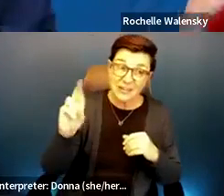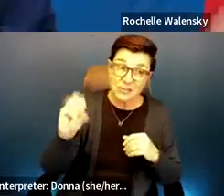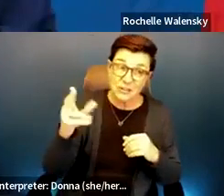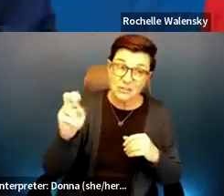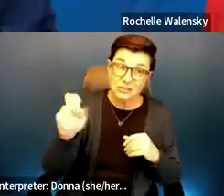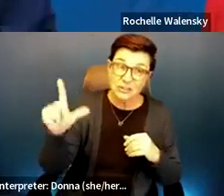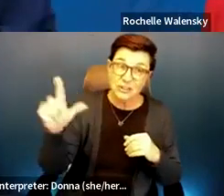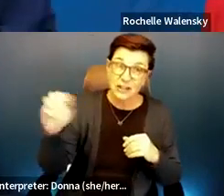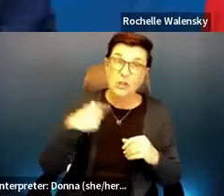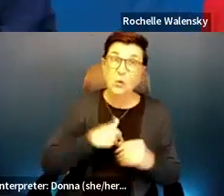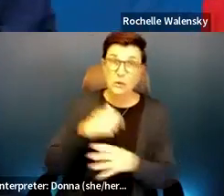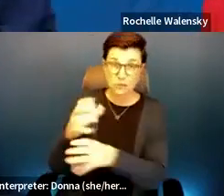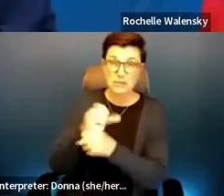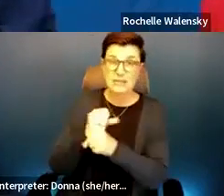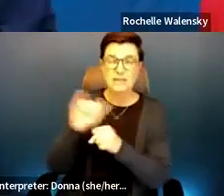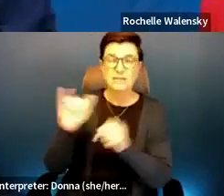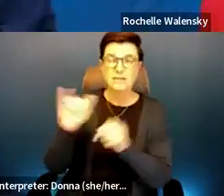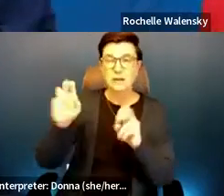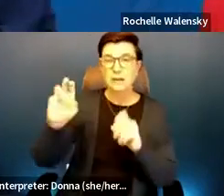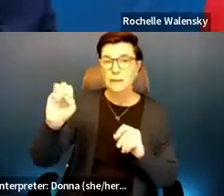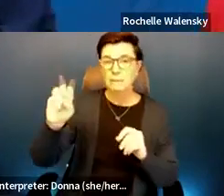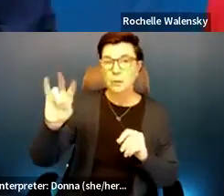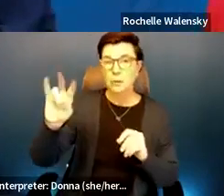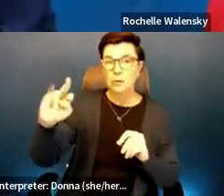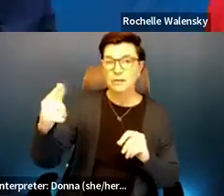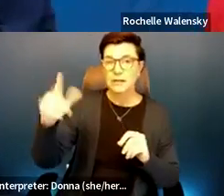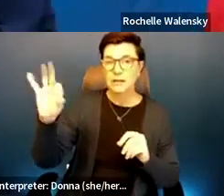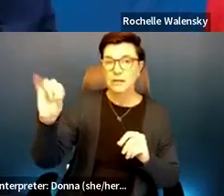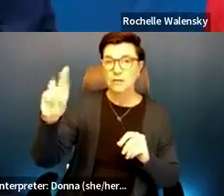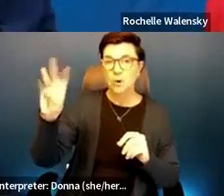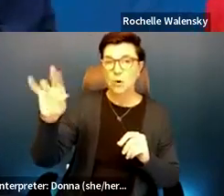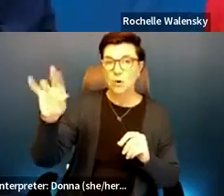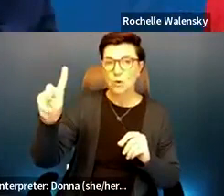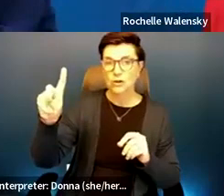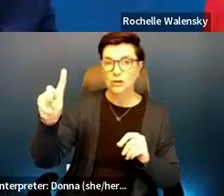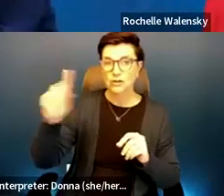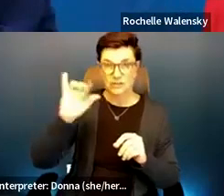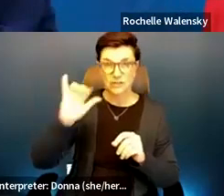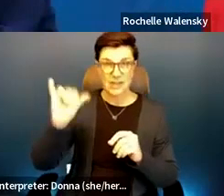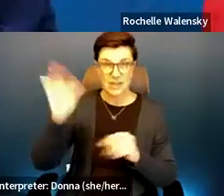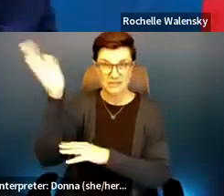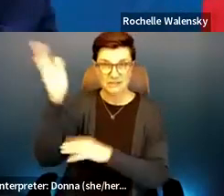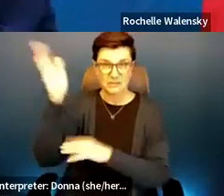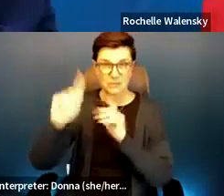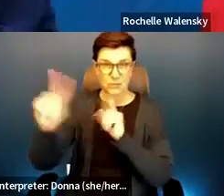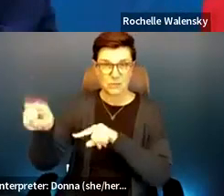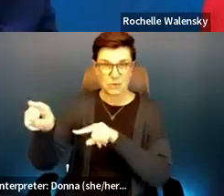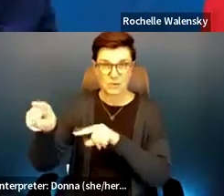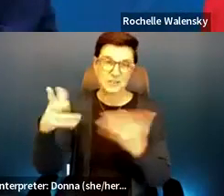So if it's all in there, then we're good. Thank you. Thanks. And one of the things as we move on we're going to have to do is